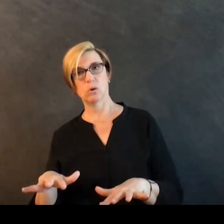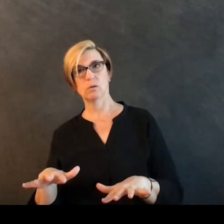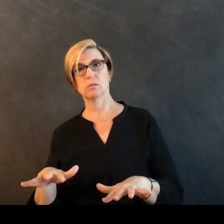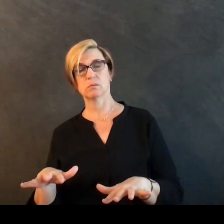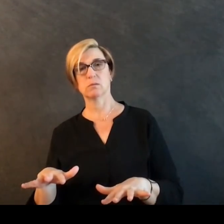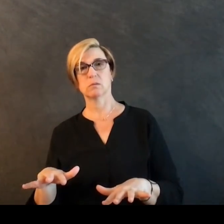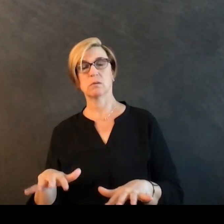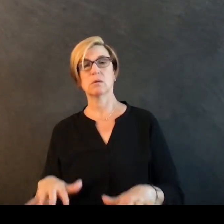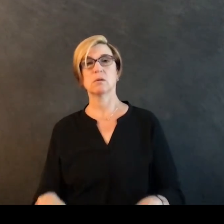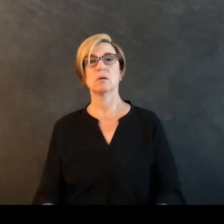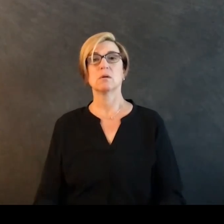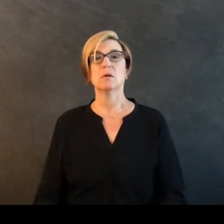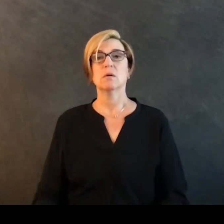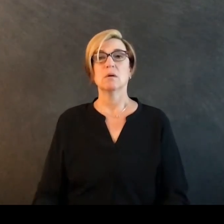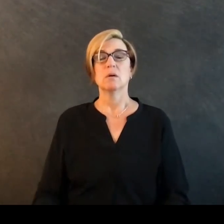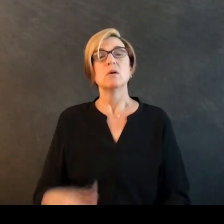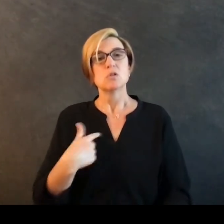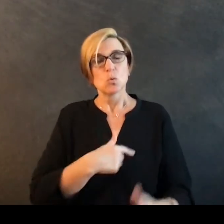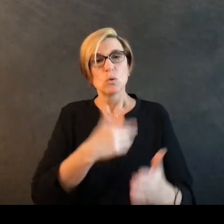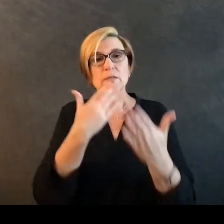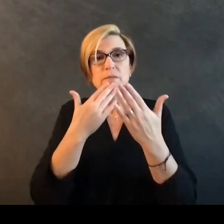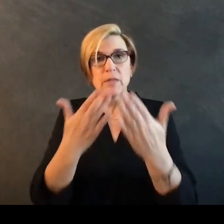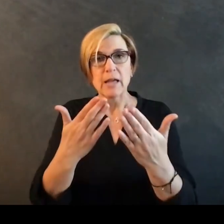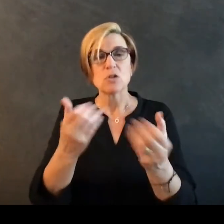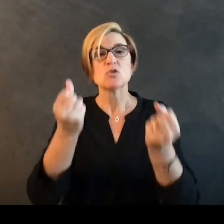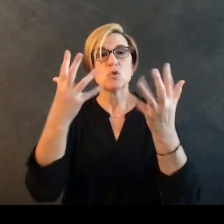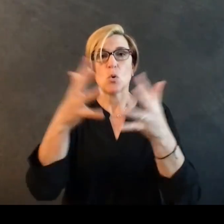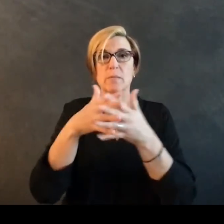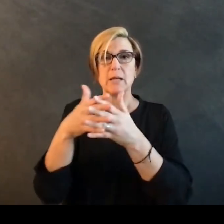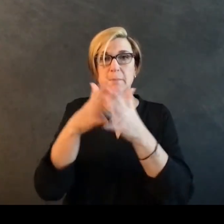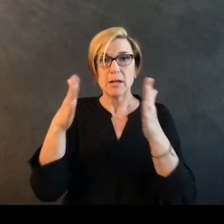the millions of Americans who've responded in the first two days of 30